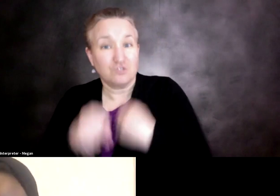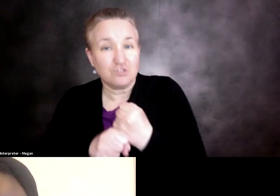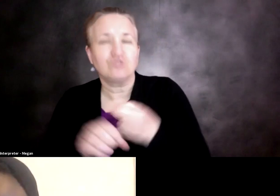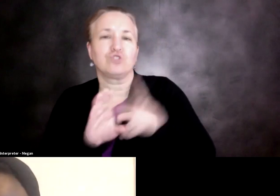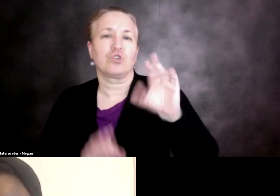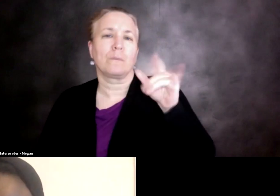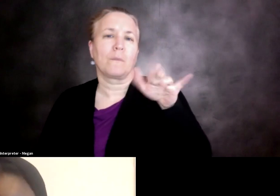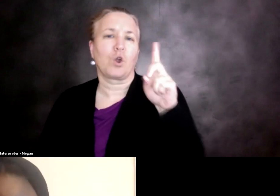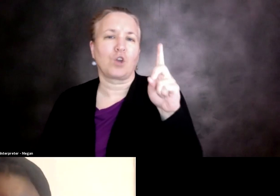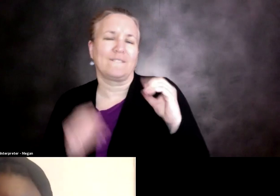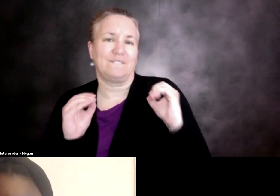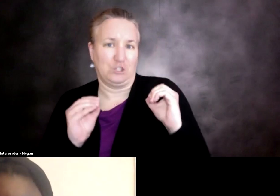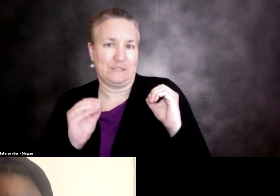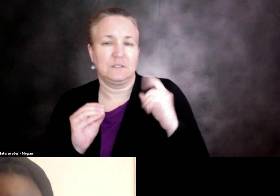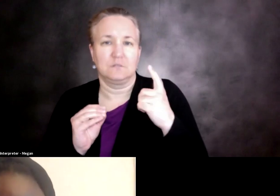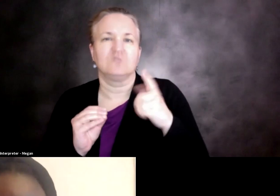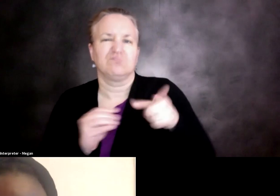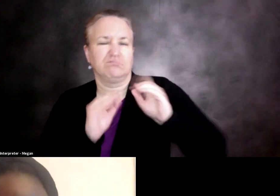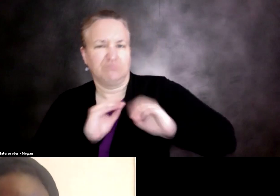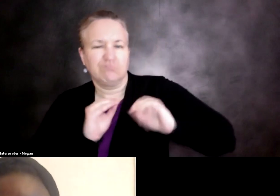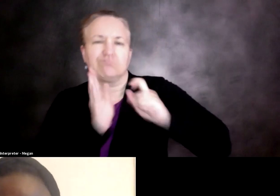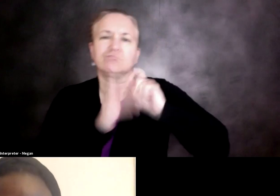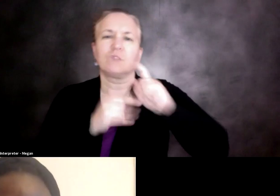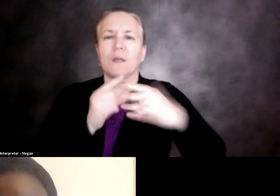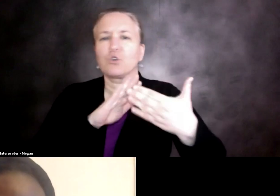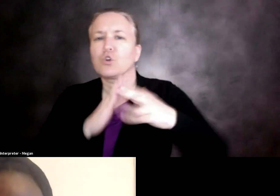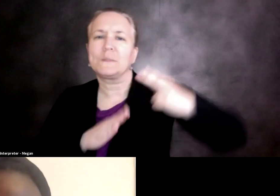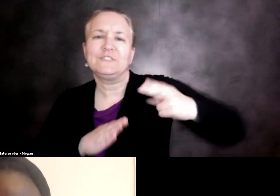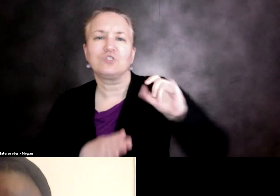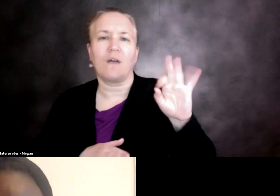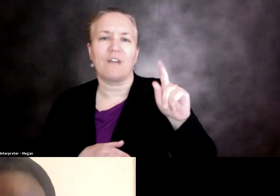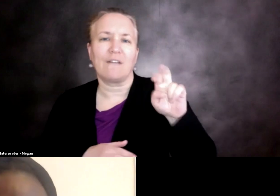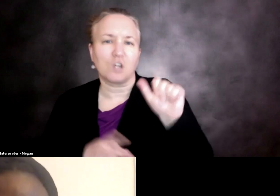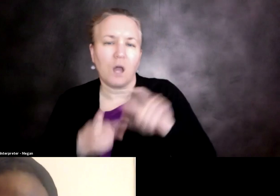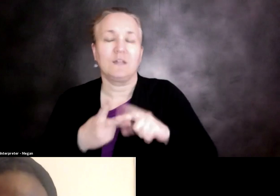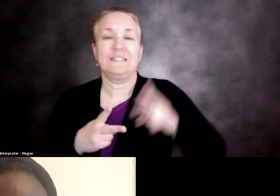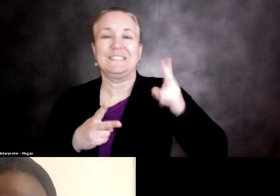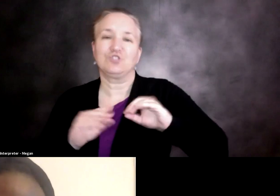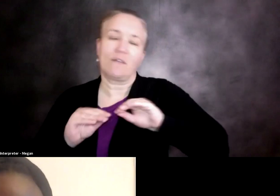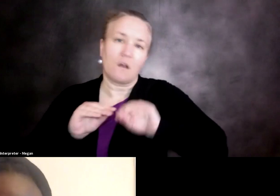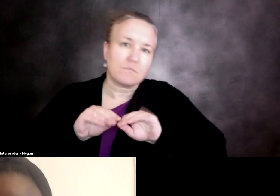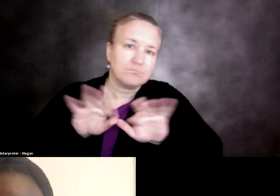where she's since taught and written about the urban history of Africa, the history of migration, women, gender, and the history